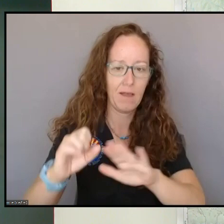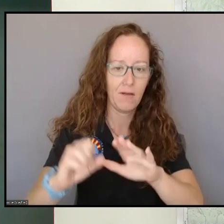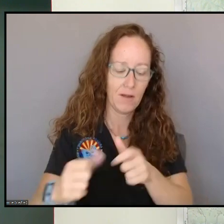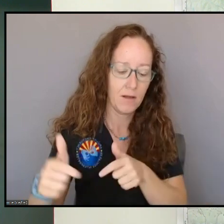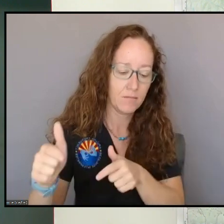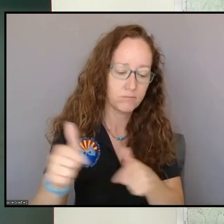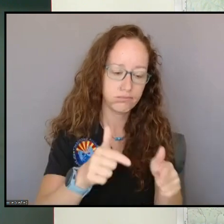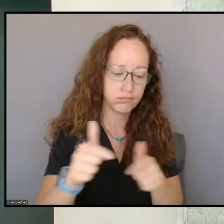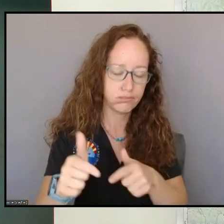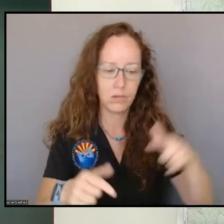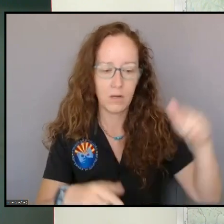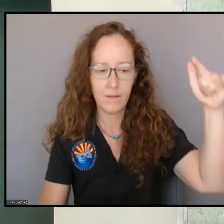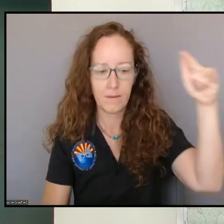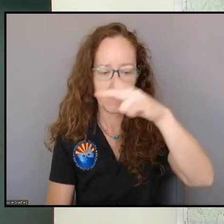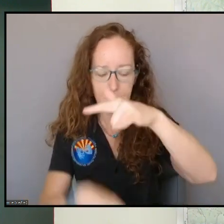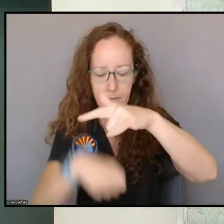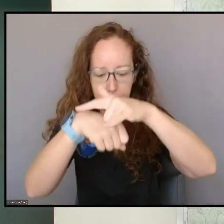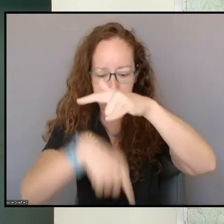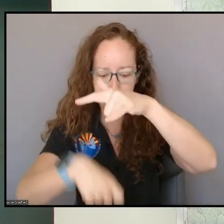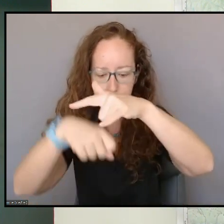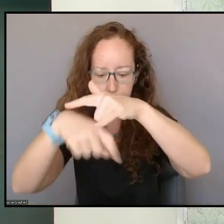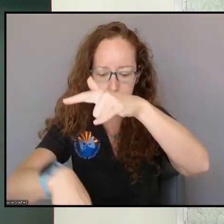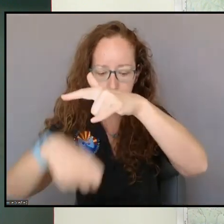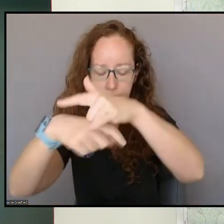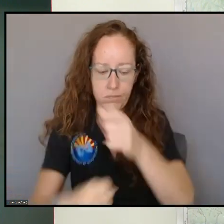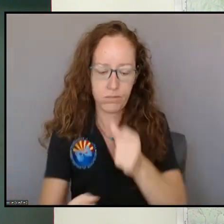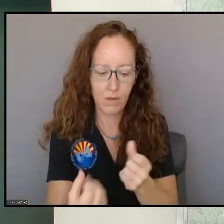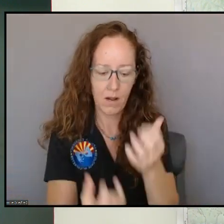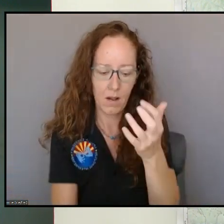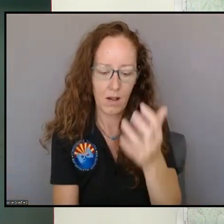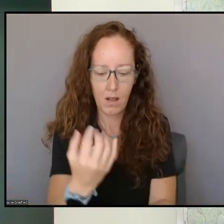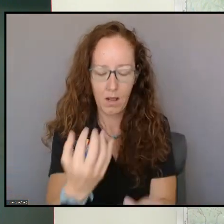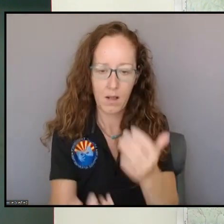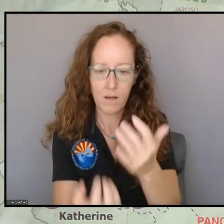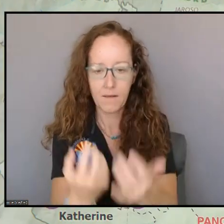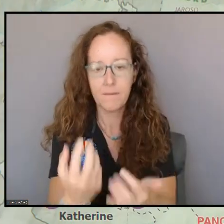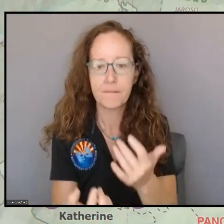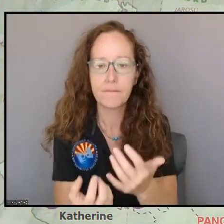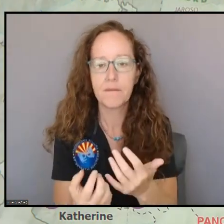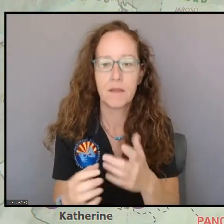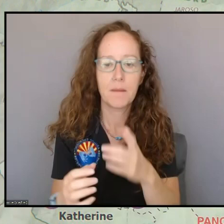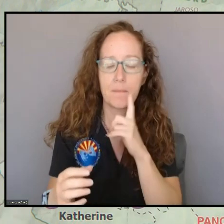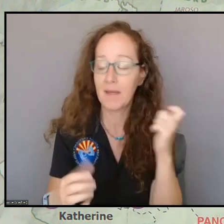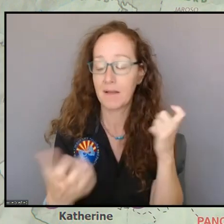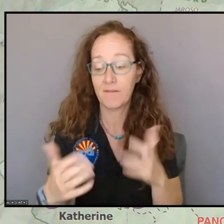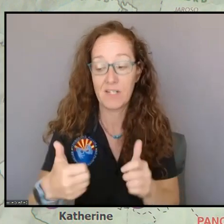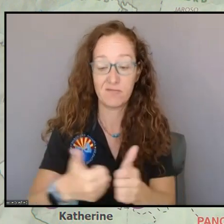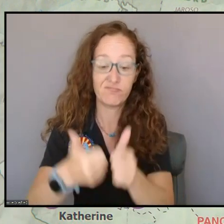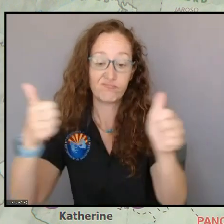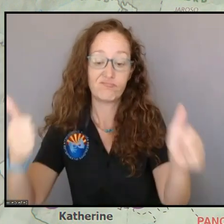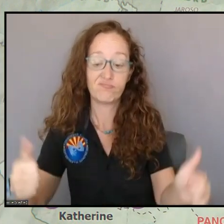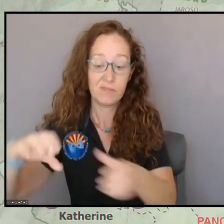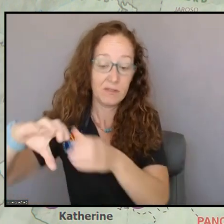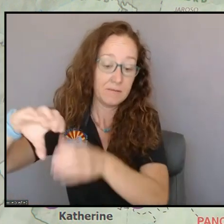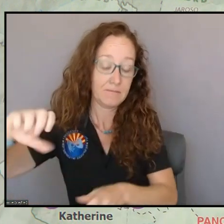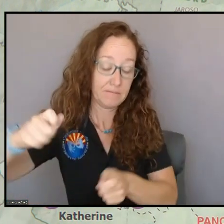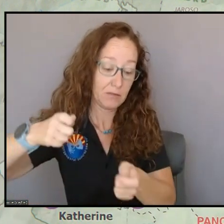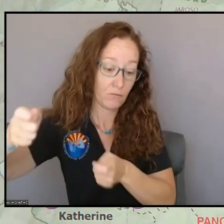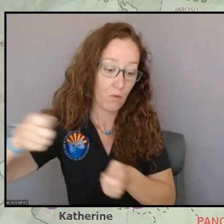Spring Mountain area down along our indirect containment features to bring the fire to those areas. And so part of the